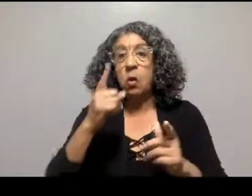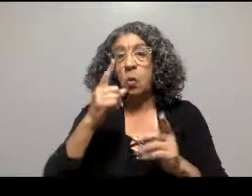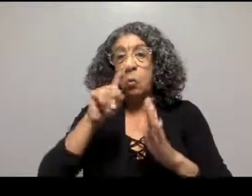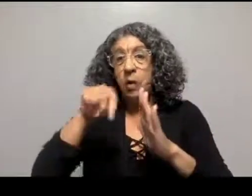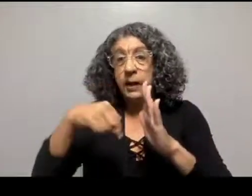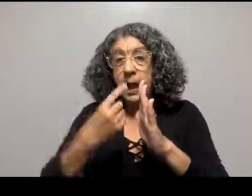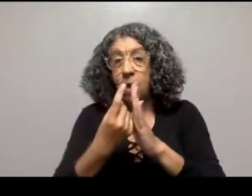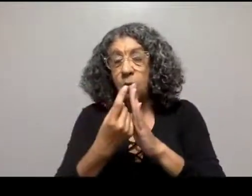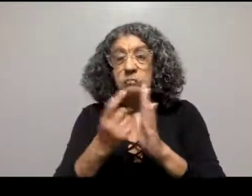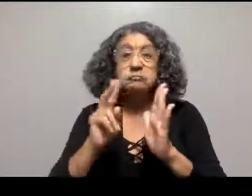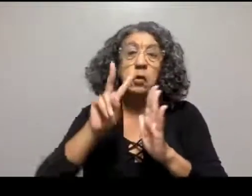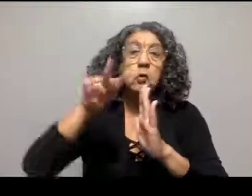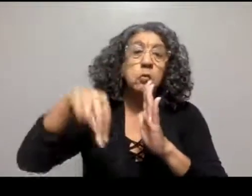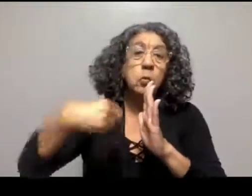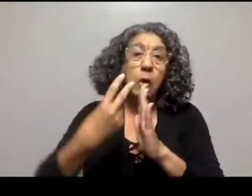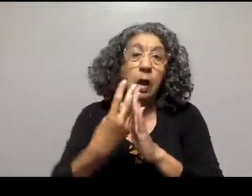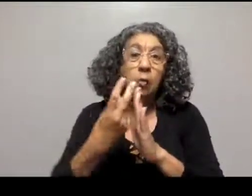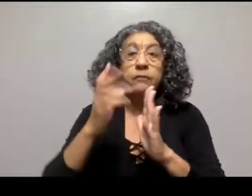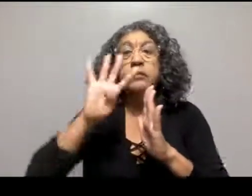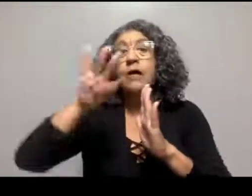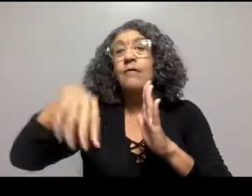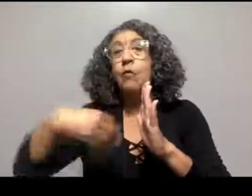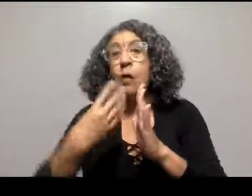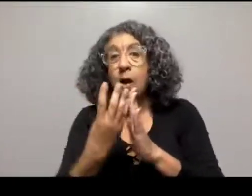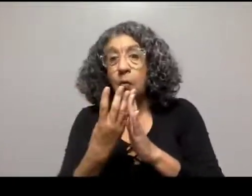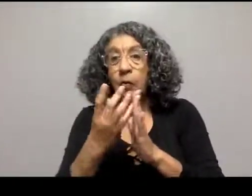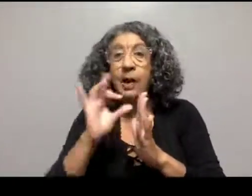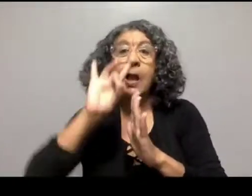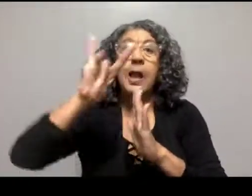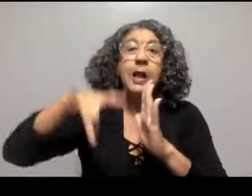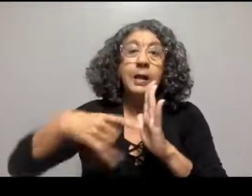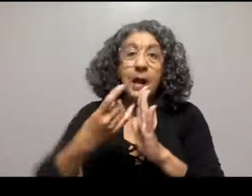Maybe the event could be 1 hour, 2 hours